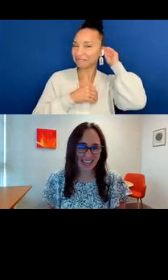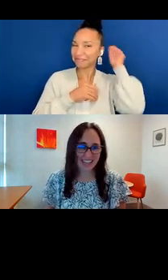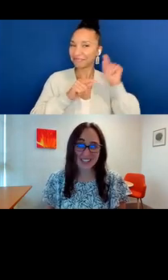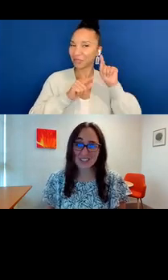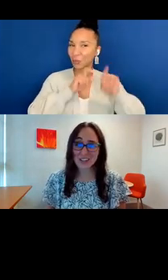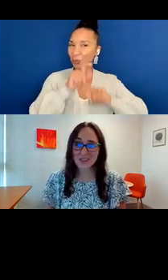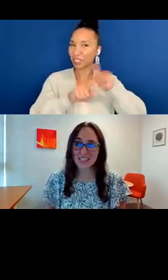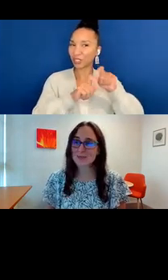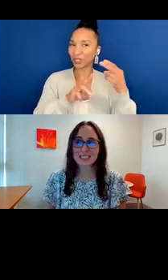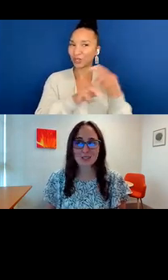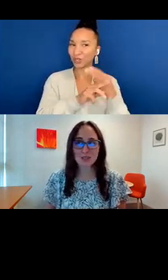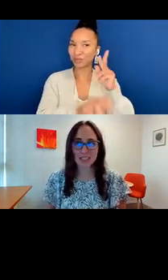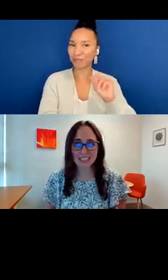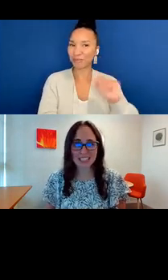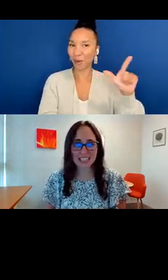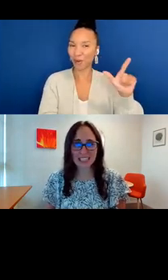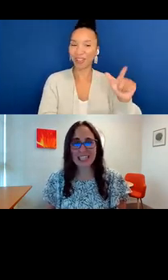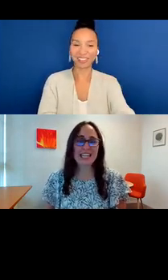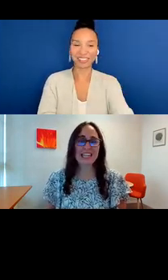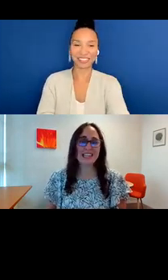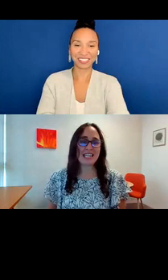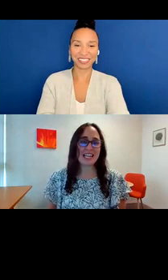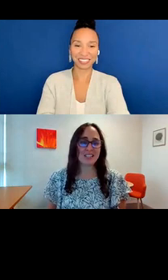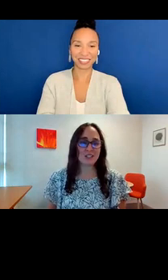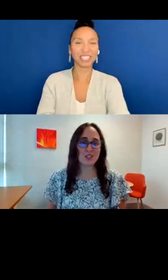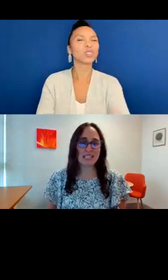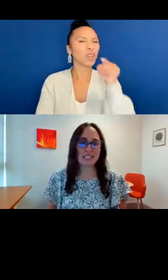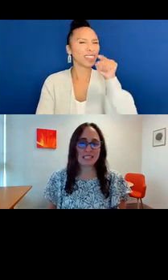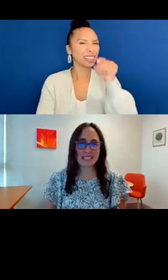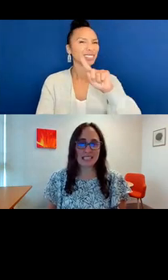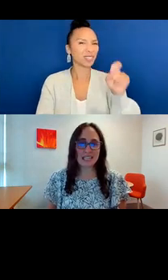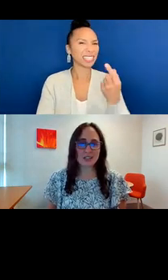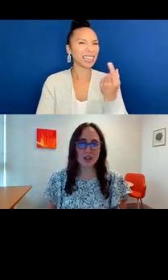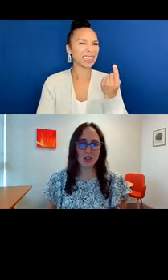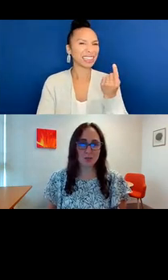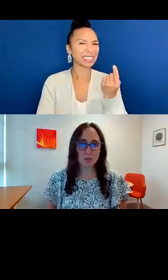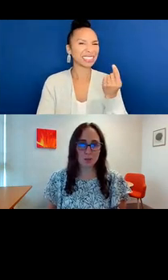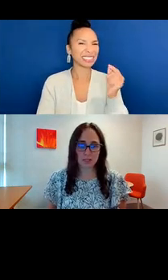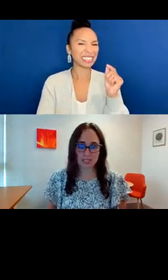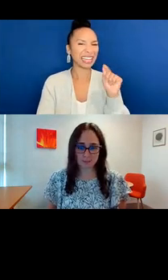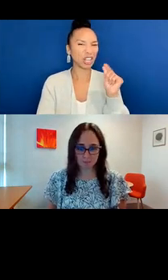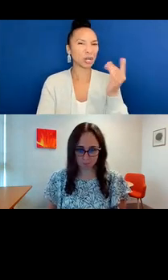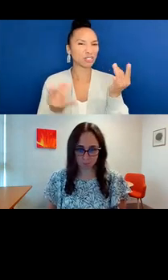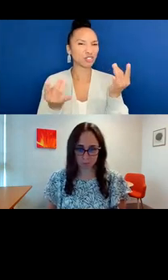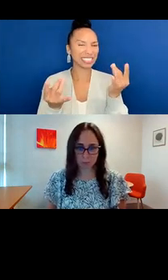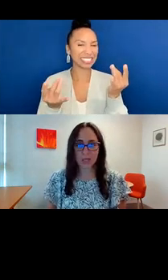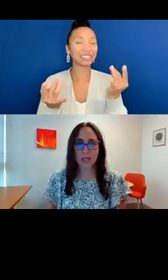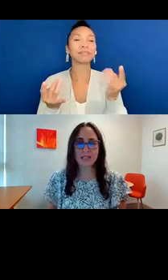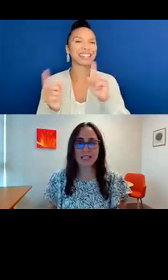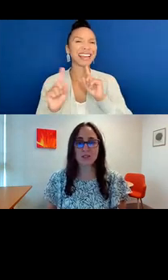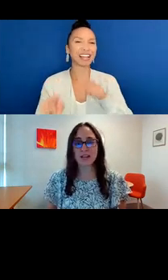OK, so this one's a little tricky. The answer is D, not reported.